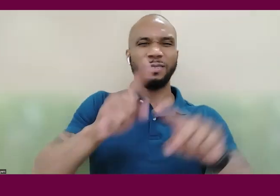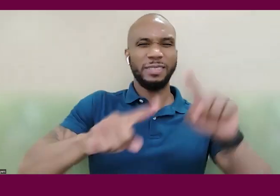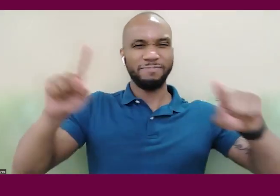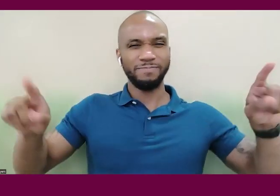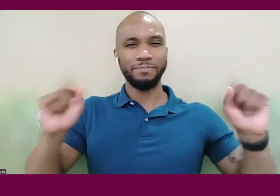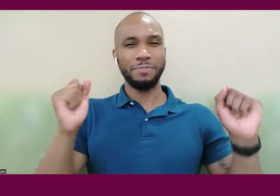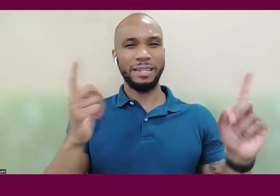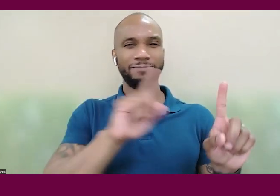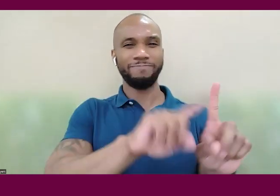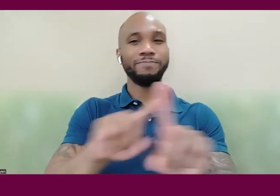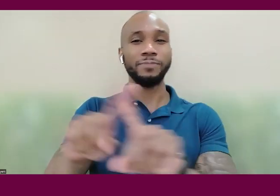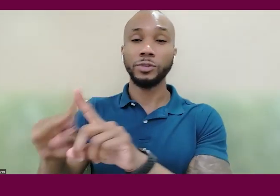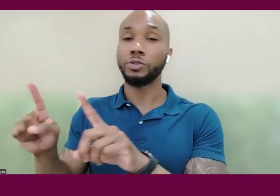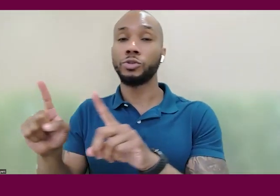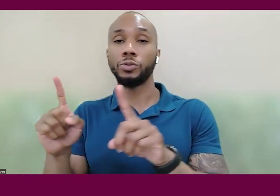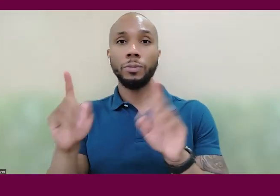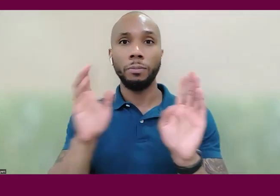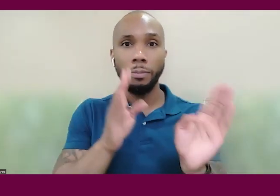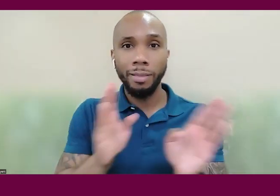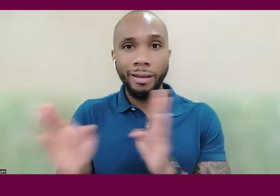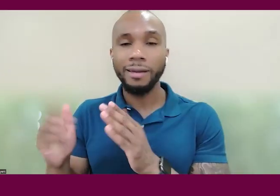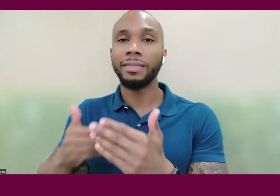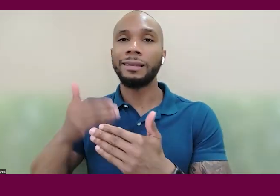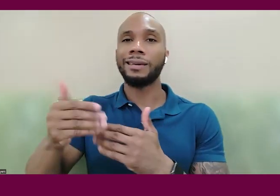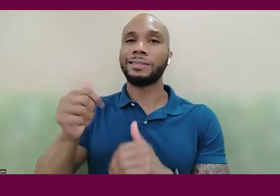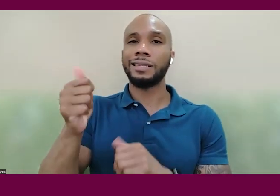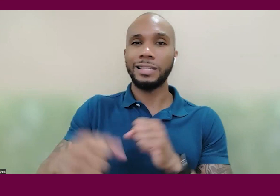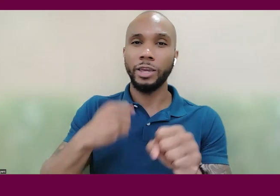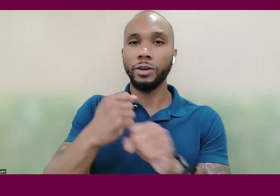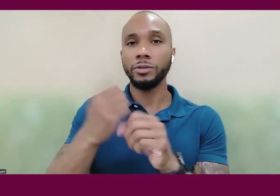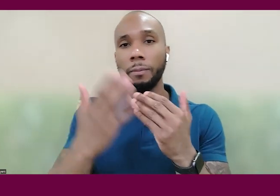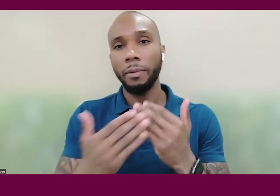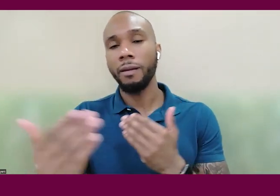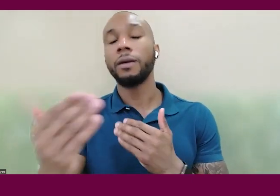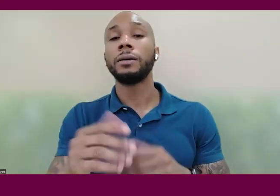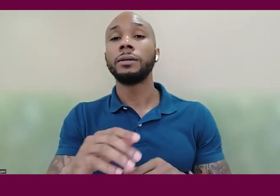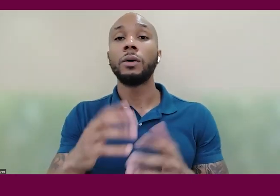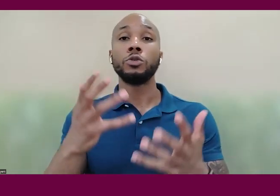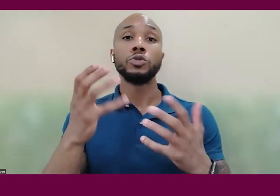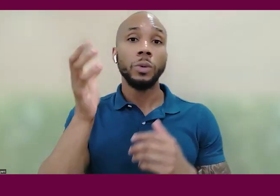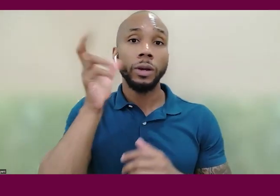To help us to game plan our next decade and beyond. I'd love to hear from you.